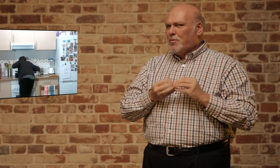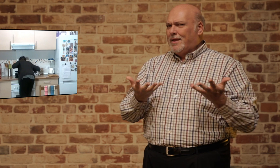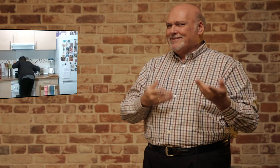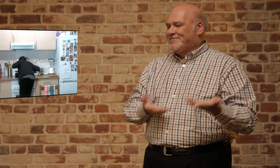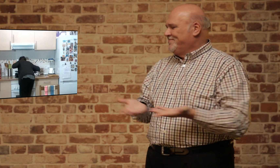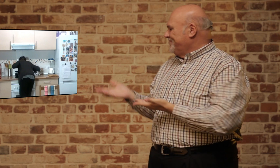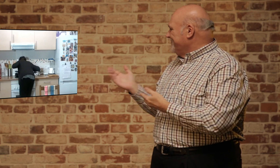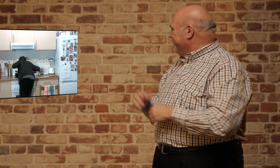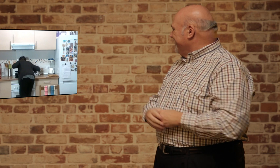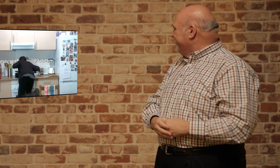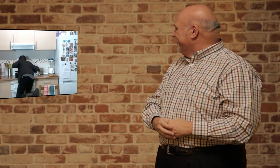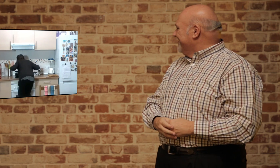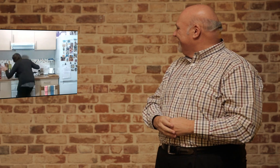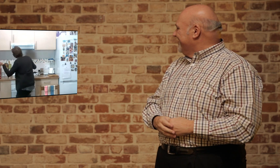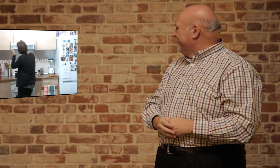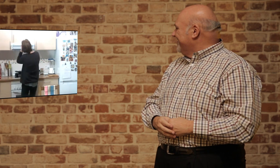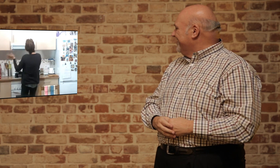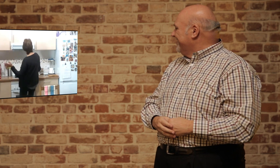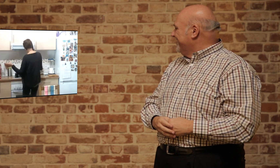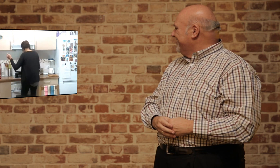Let’s have a look.